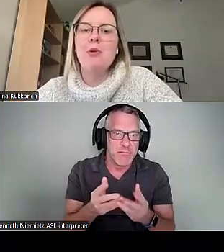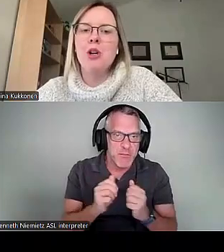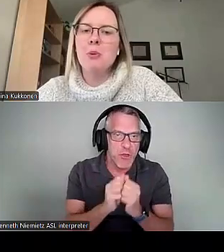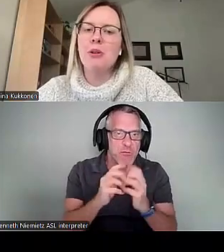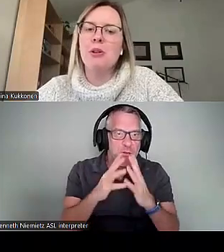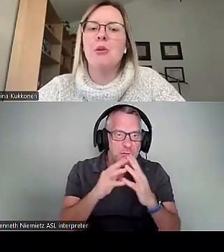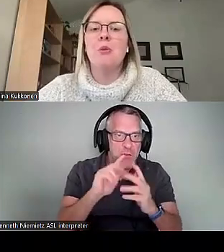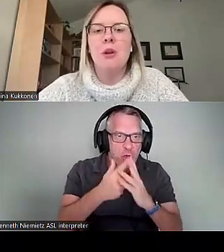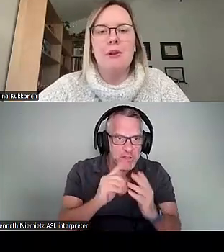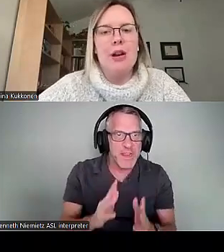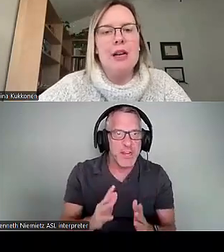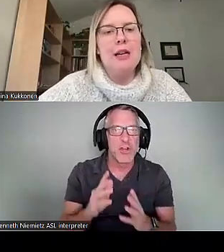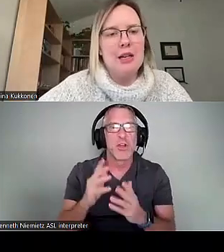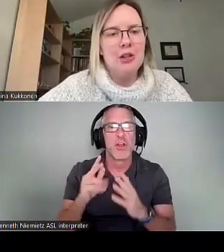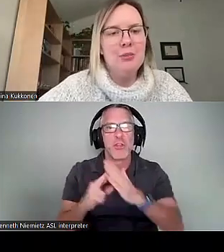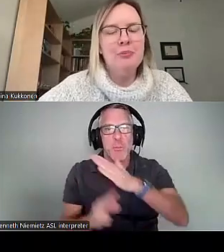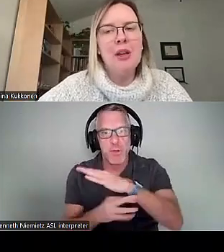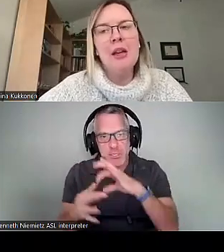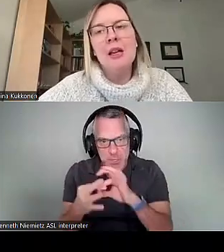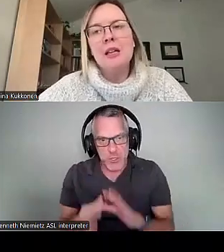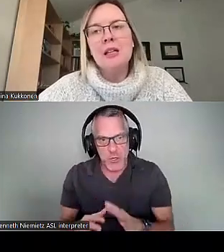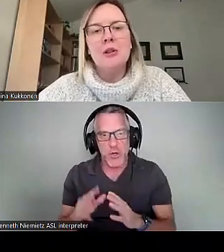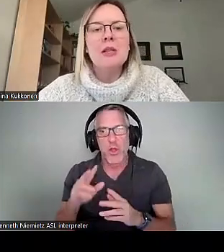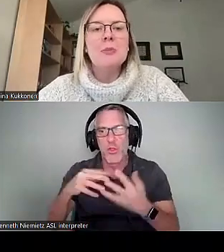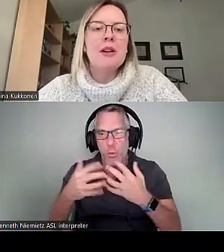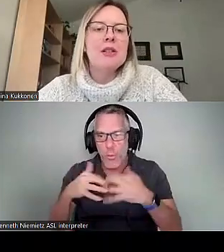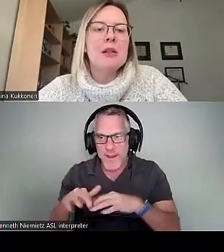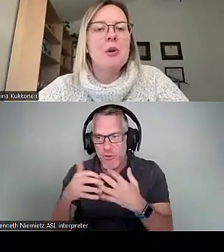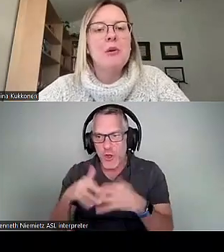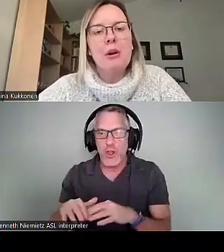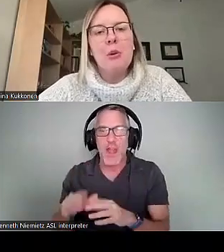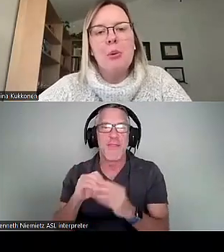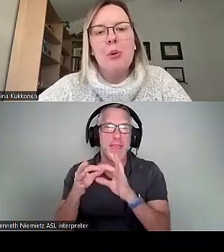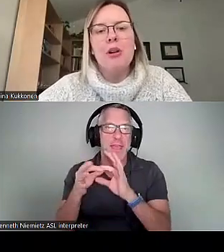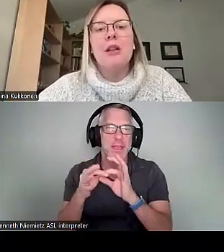Bridge Builder, Weaver, and Connector. So these players can move around the board